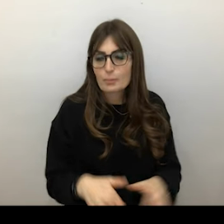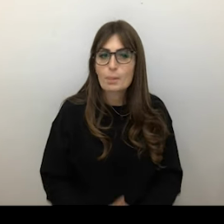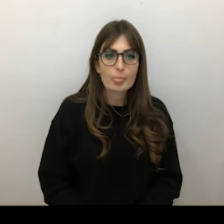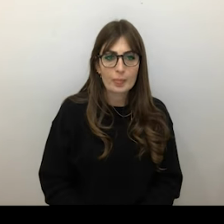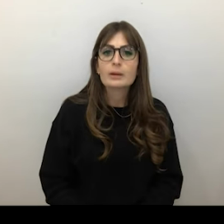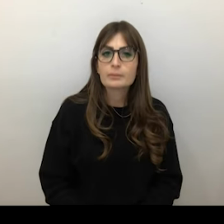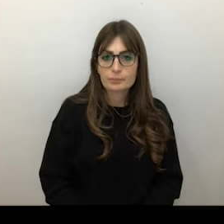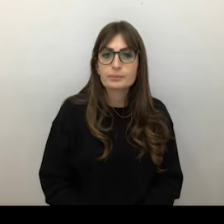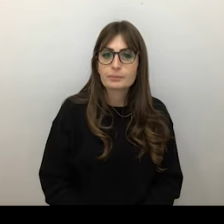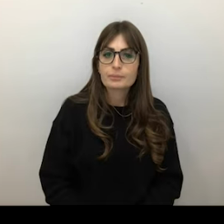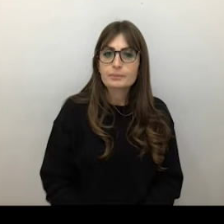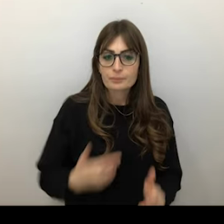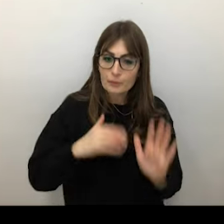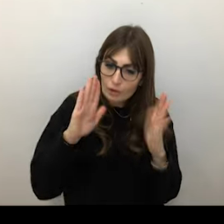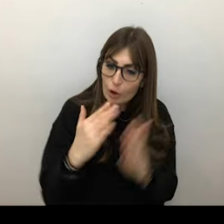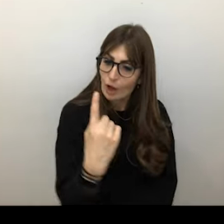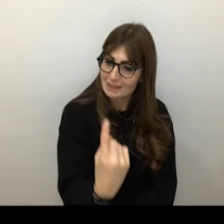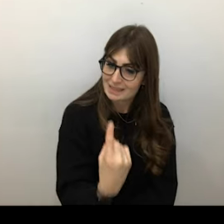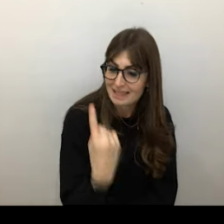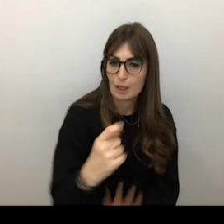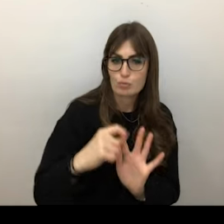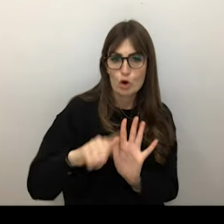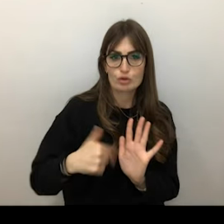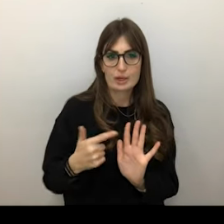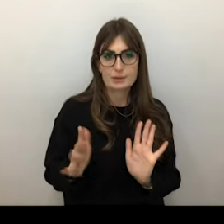We are absolutely focused on singular projects.